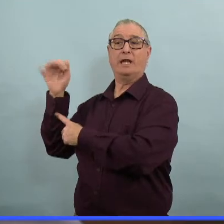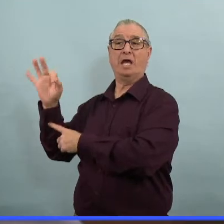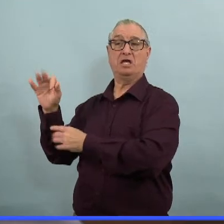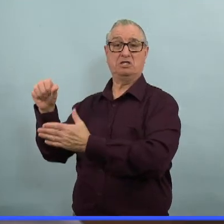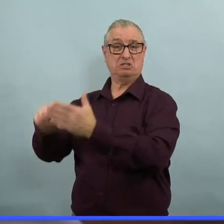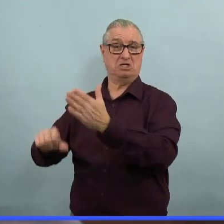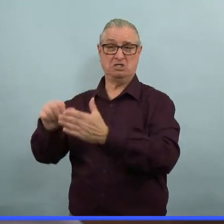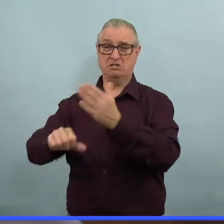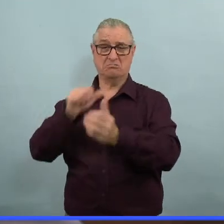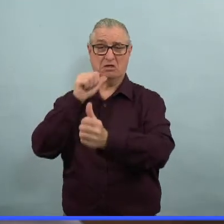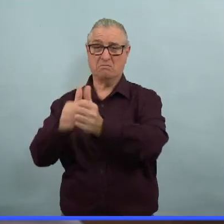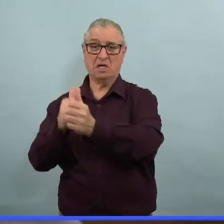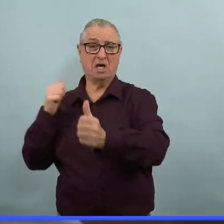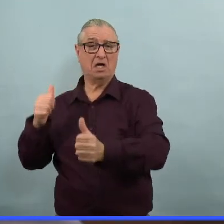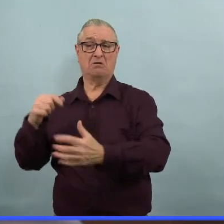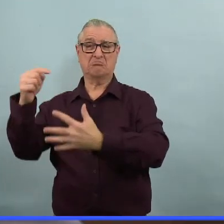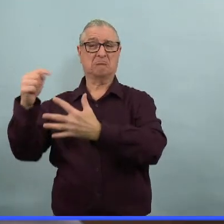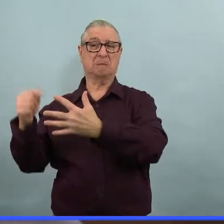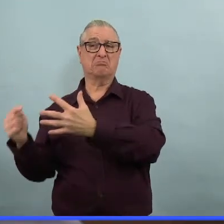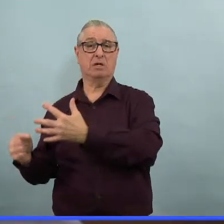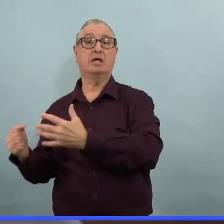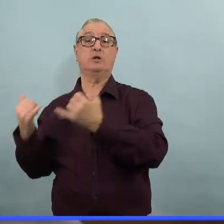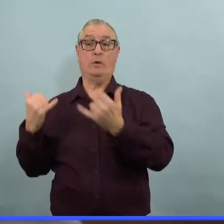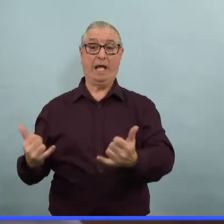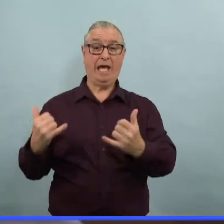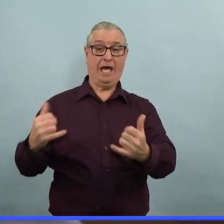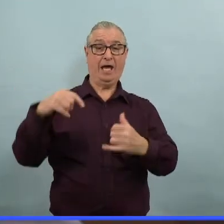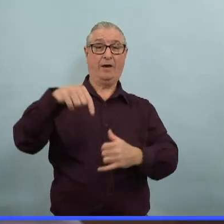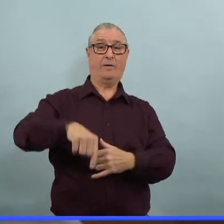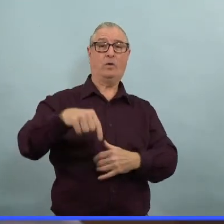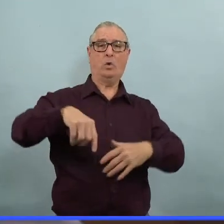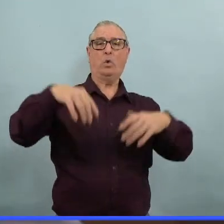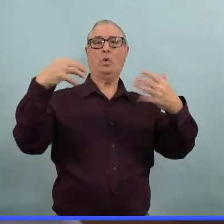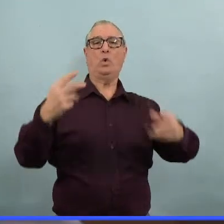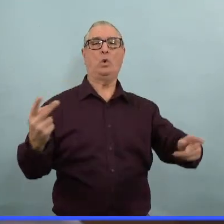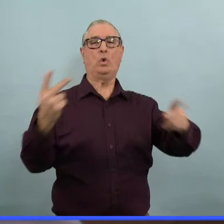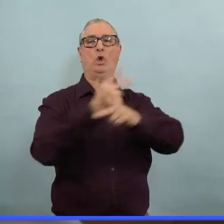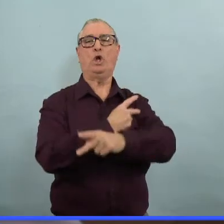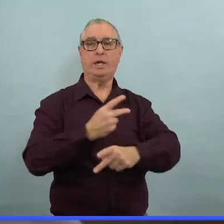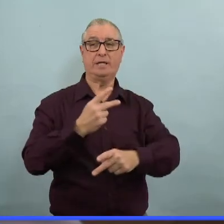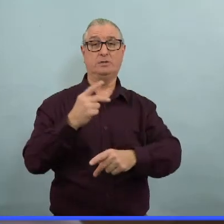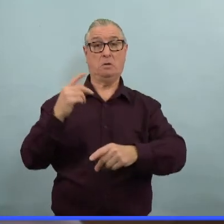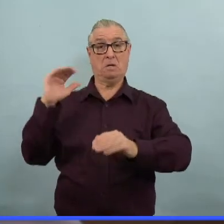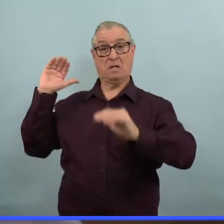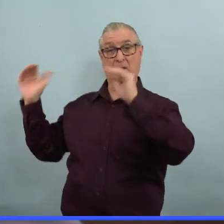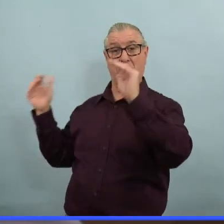time in 2018 compared to right now but the details of that i'll um allow shared health to answer